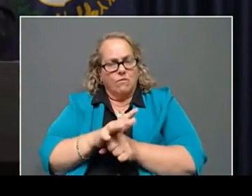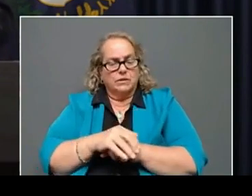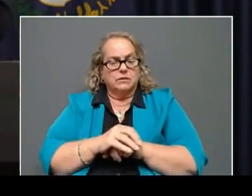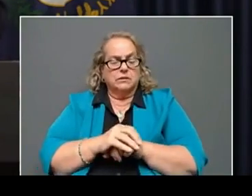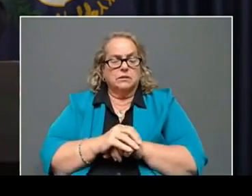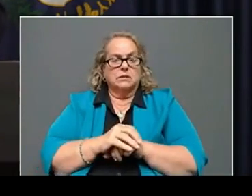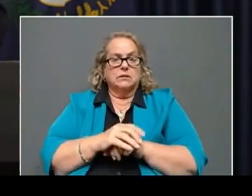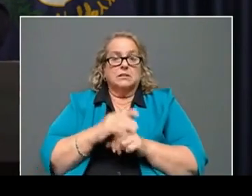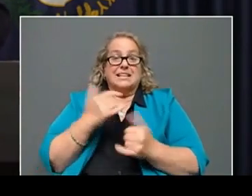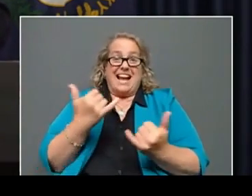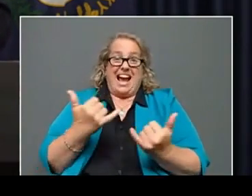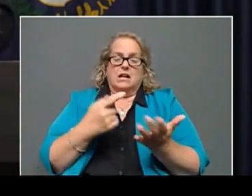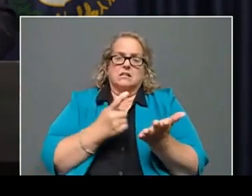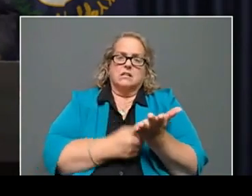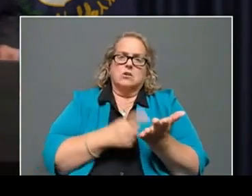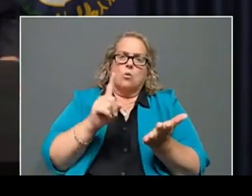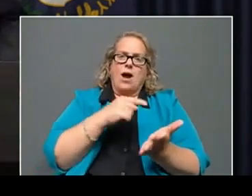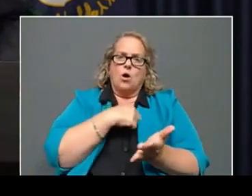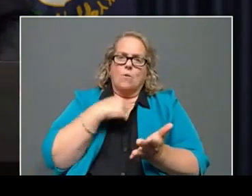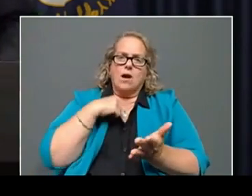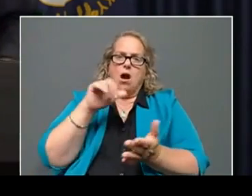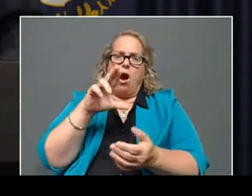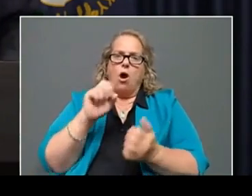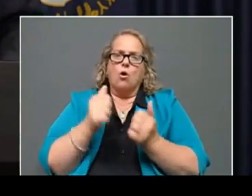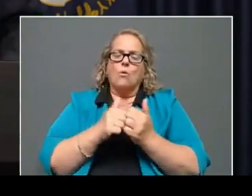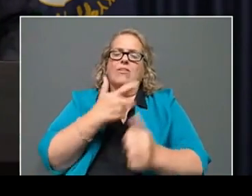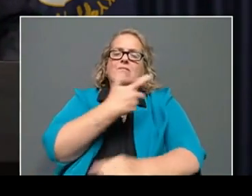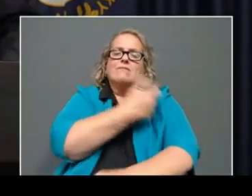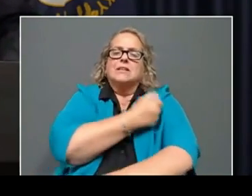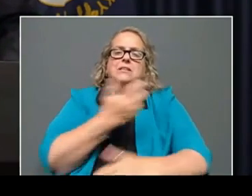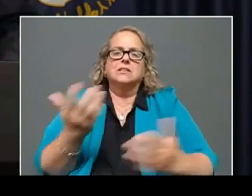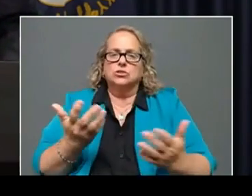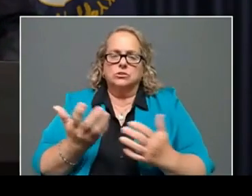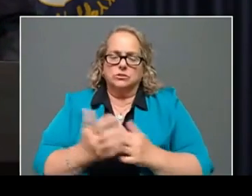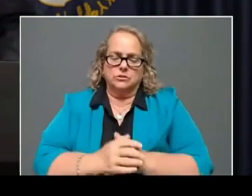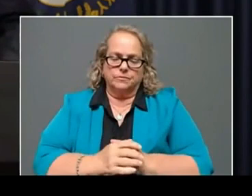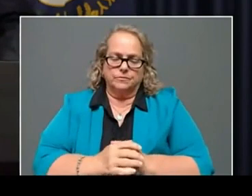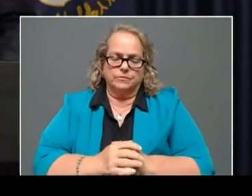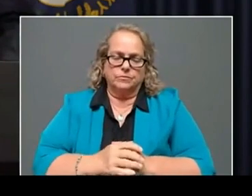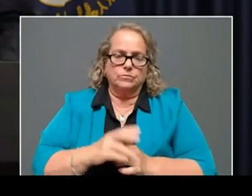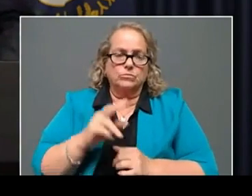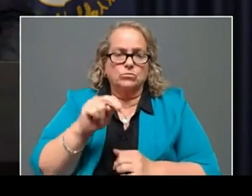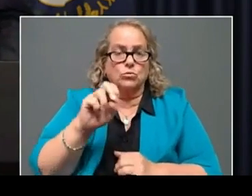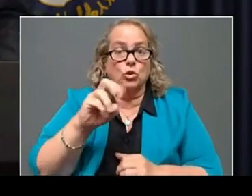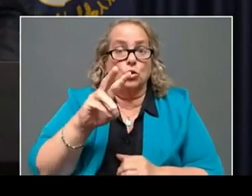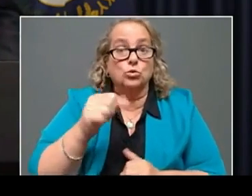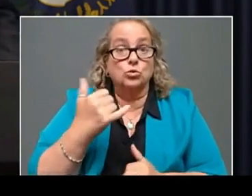vaccinations. Uh, there's going to be news today that that is concerning